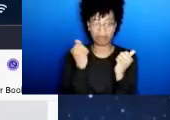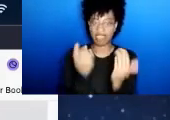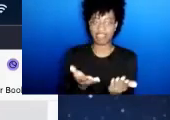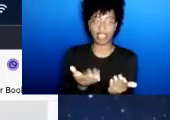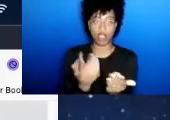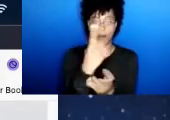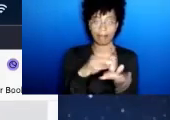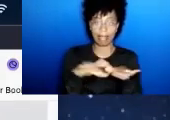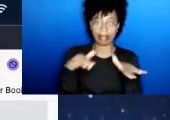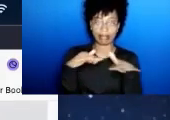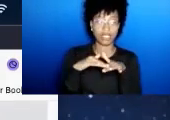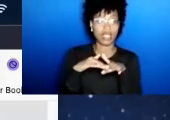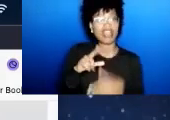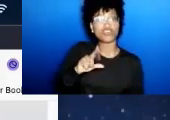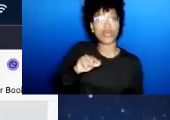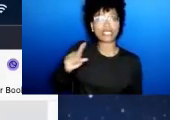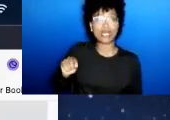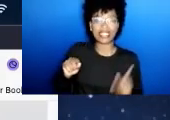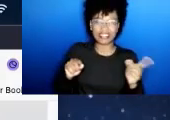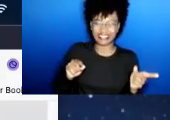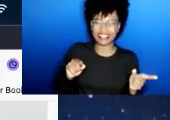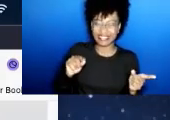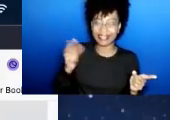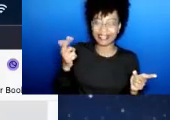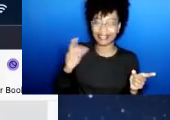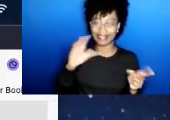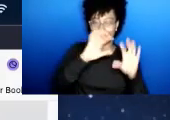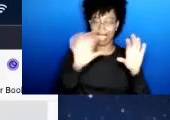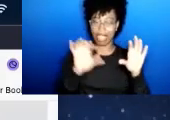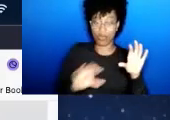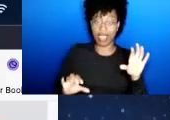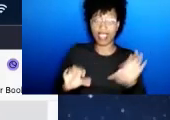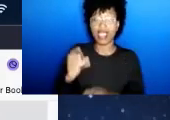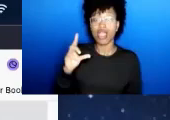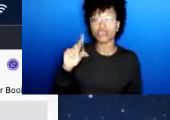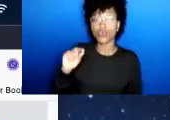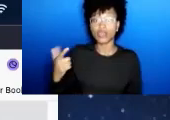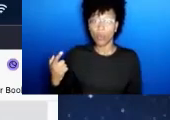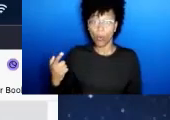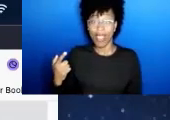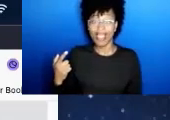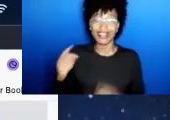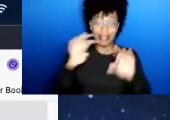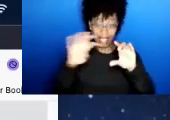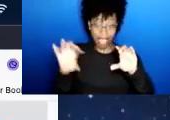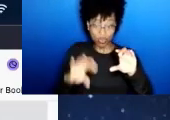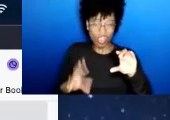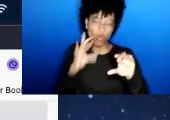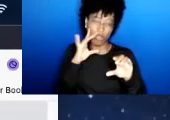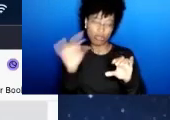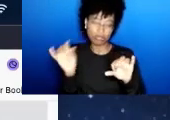06:32:25 The 2021 gallery will be similar. You just scroll through the presentations,